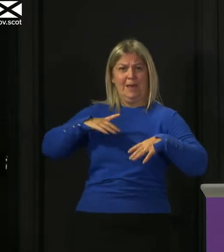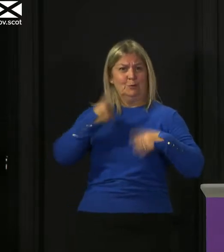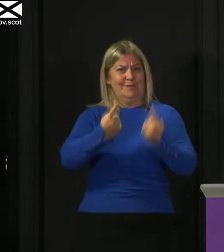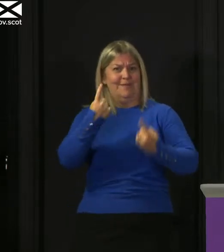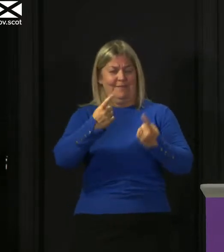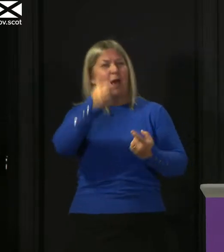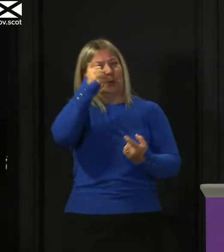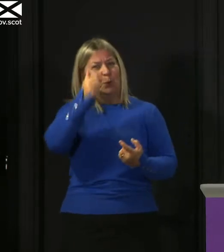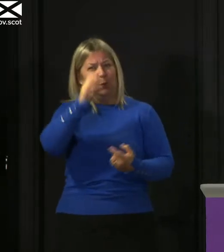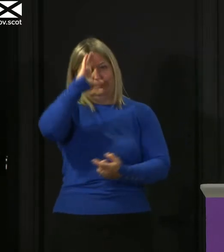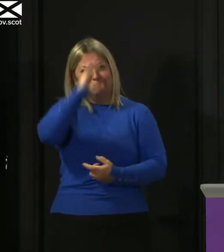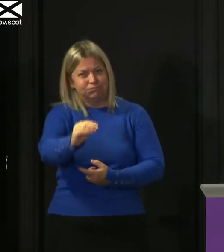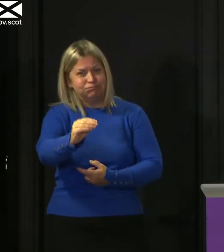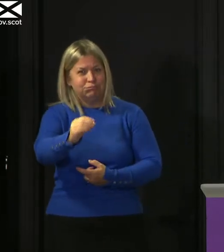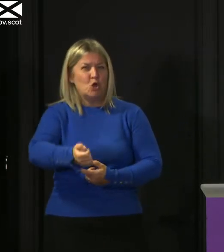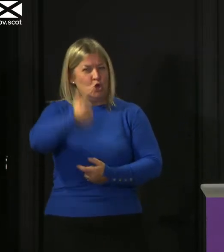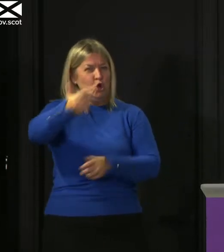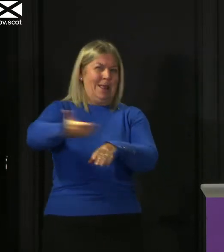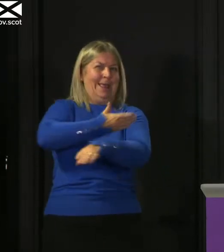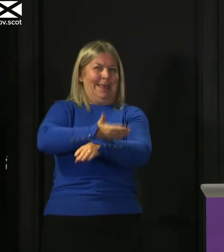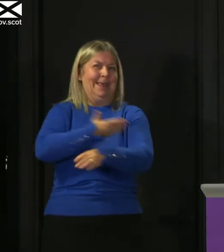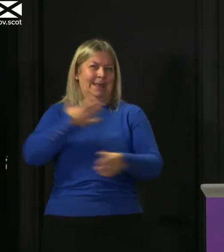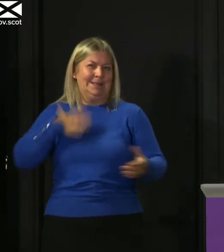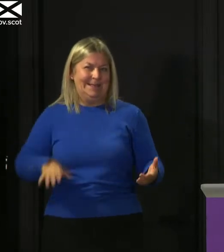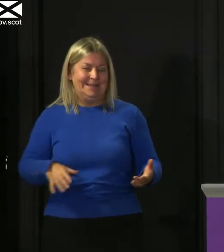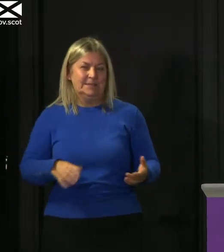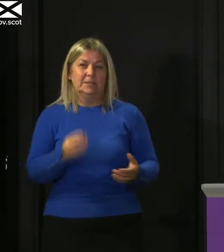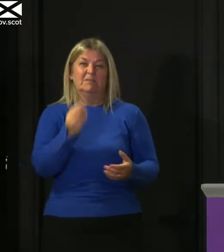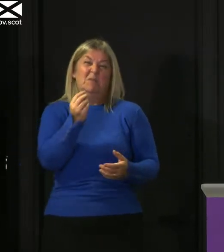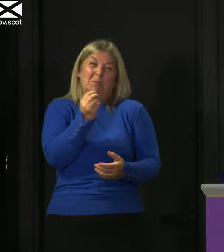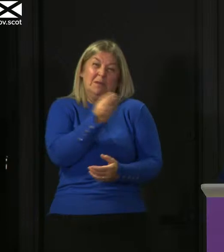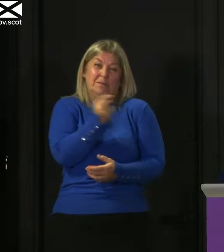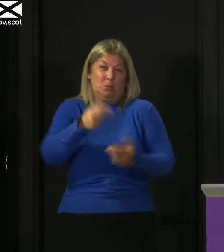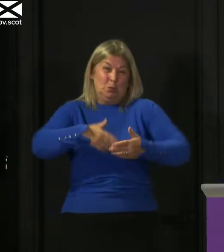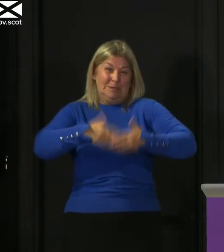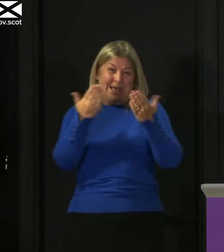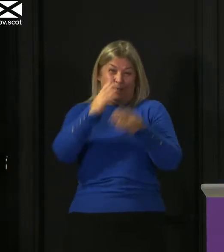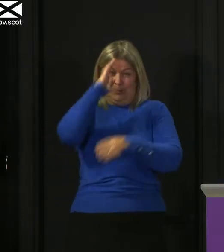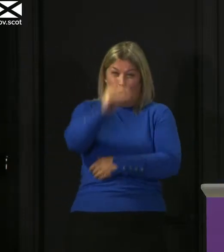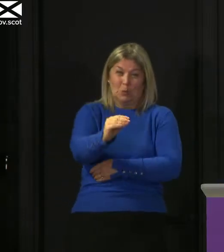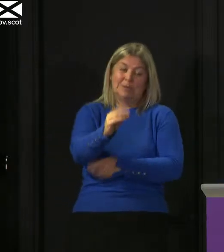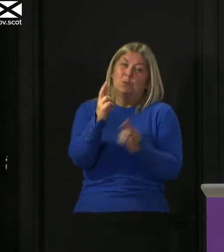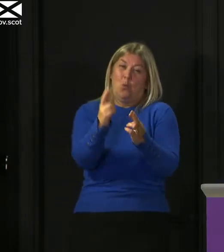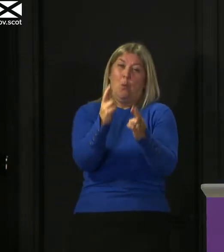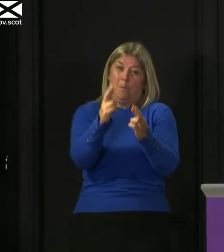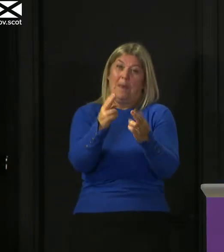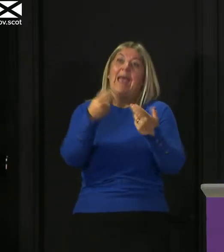could give at least a couple of days-notice of any restrictions that were going to kick in. Obviously